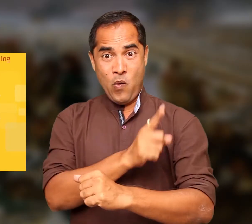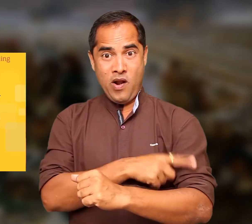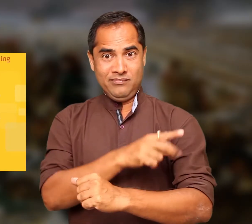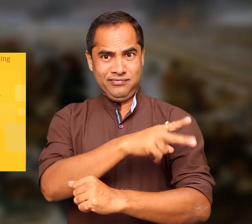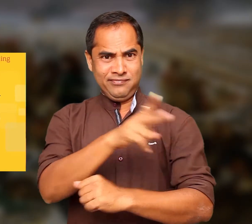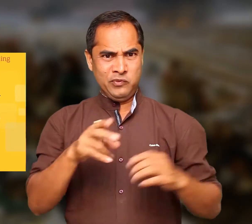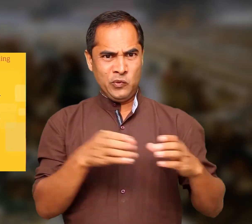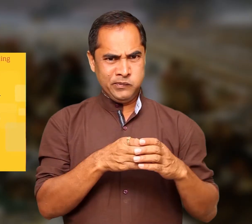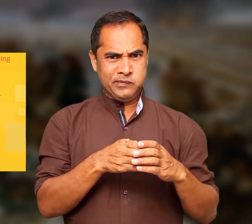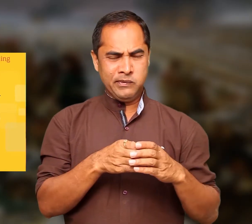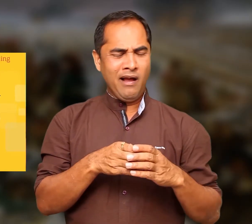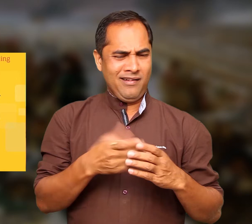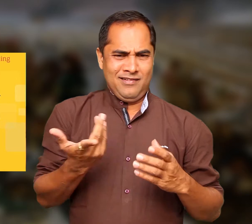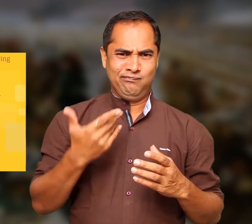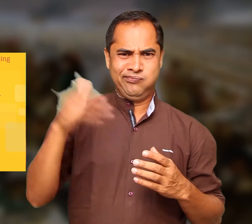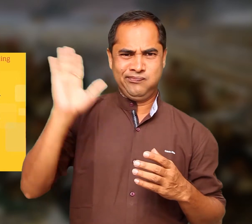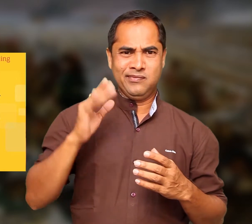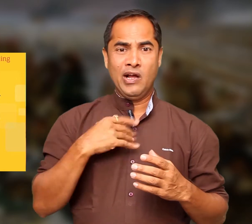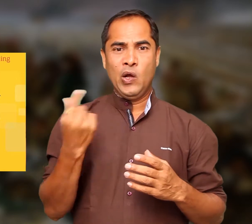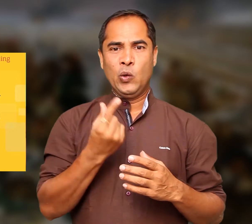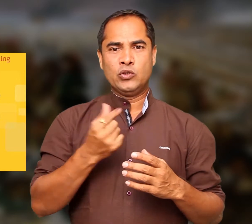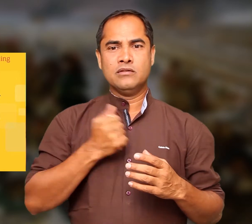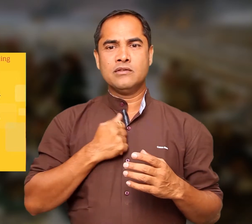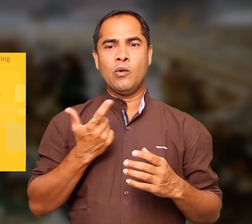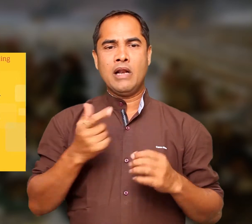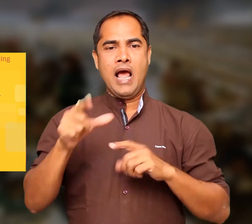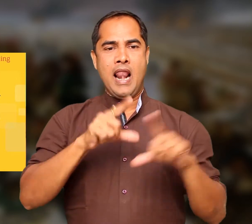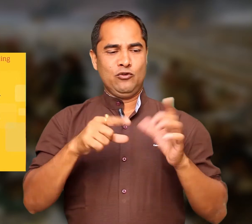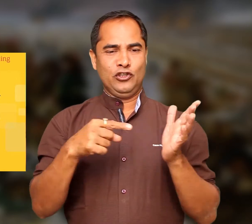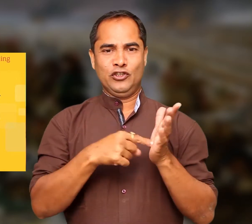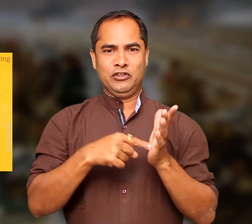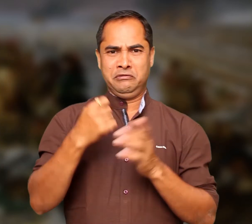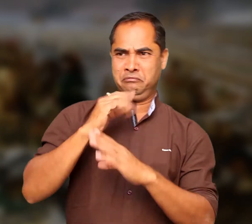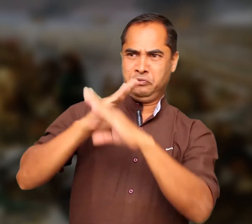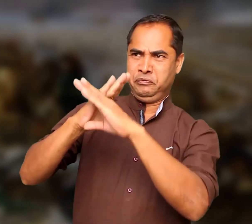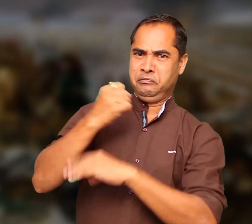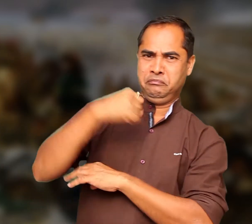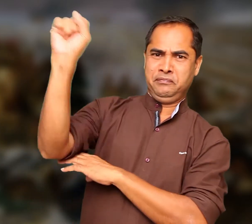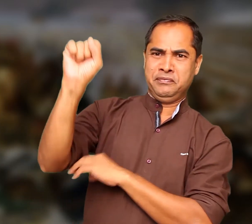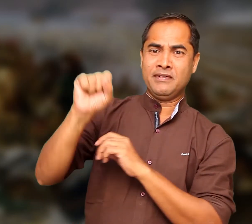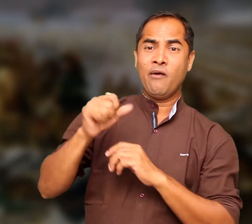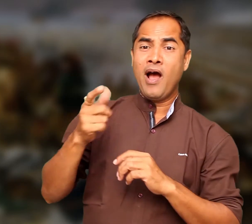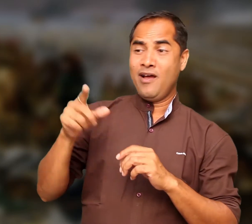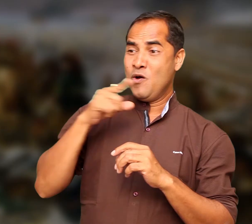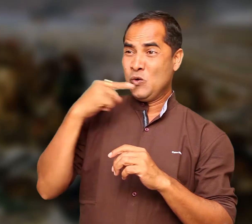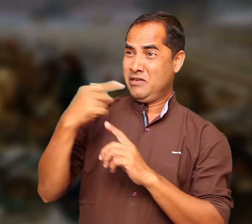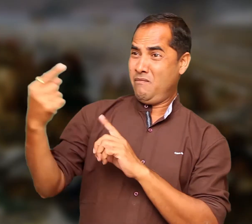members of the clergy in Poland began to use Polish language as a weapon of